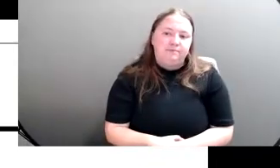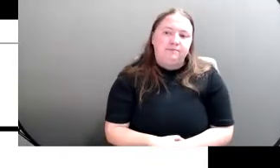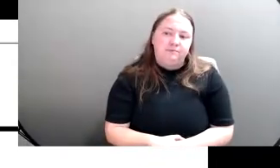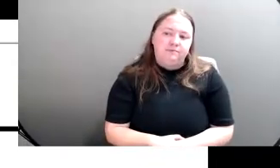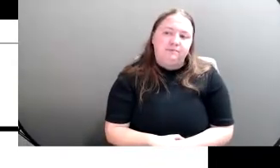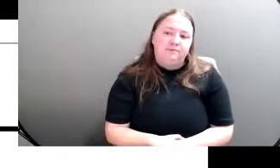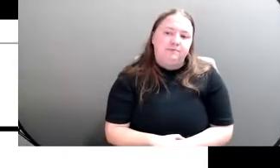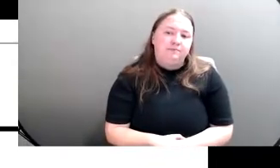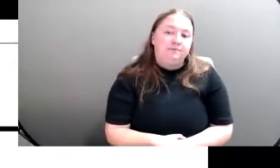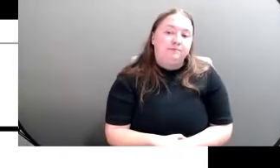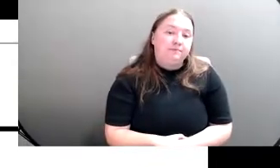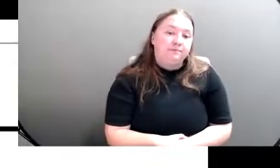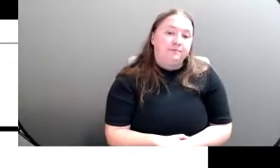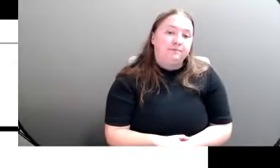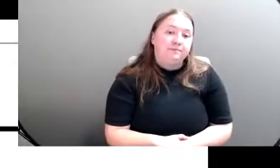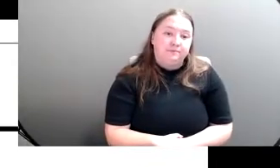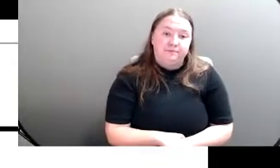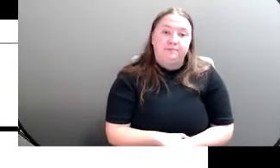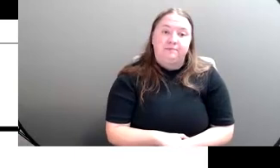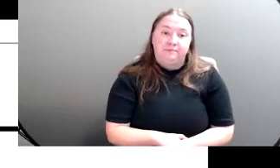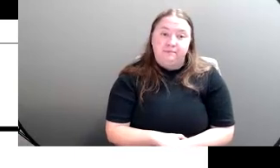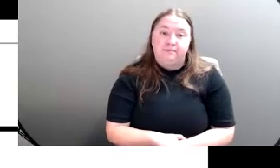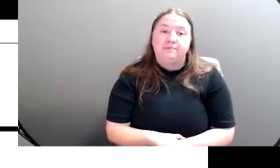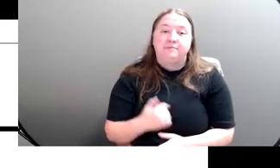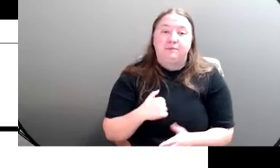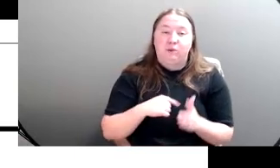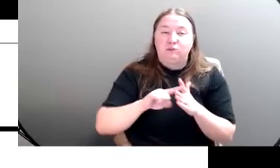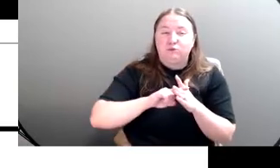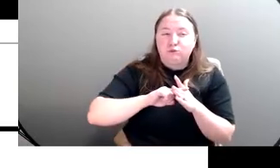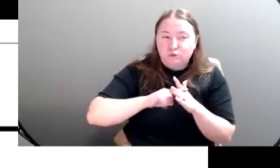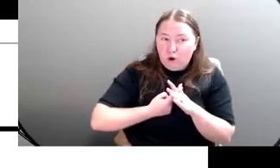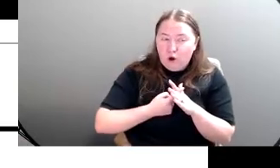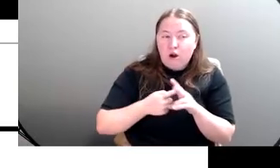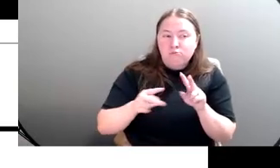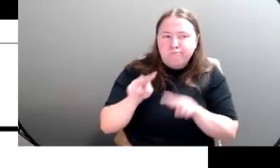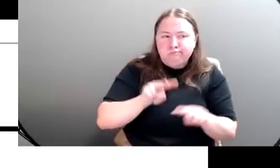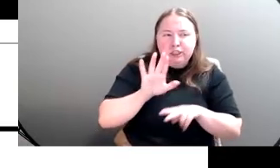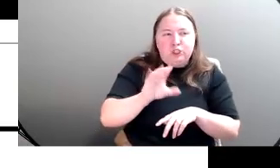what we're going to start with is looking at your own course. Okay.